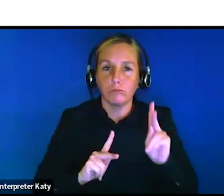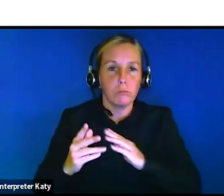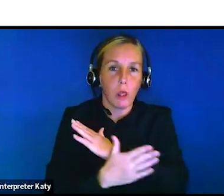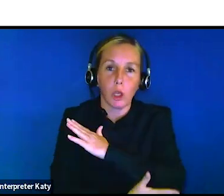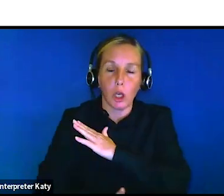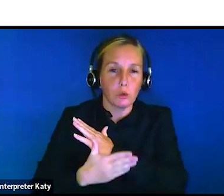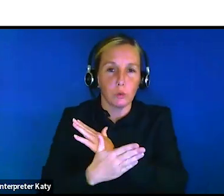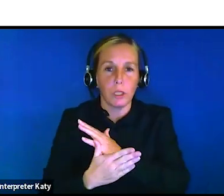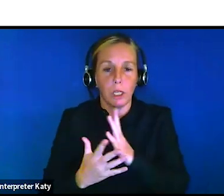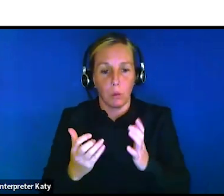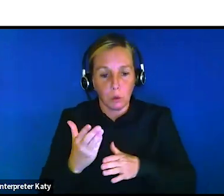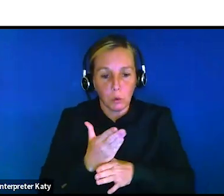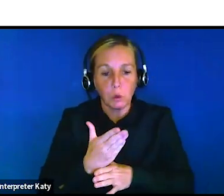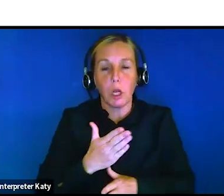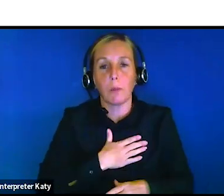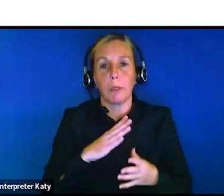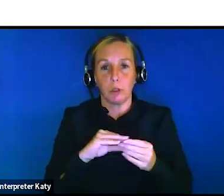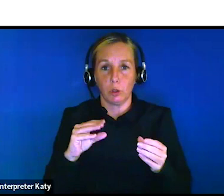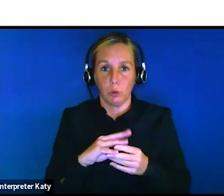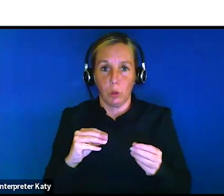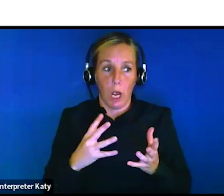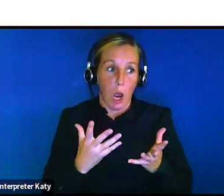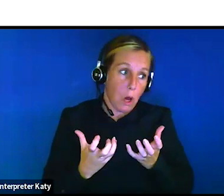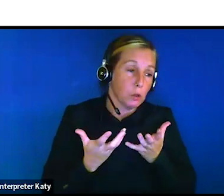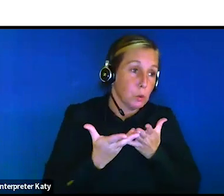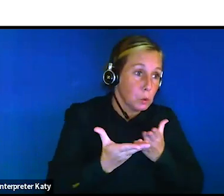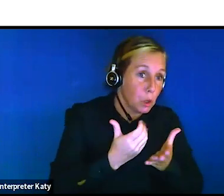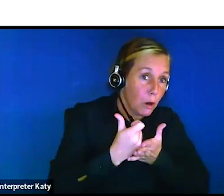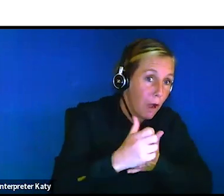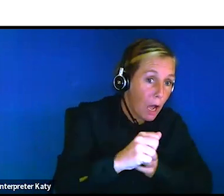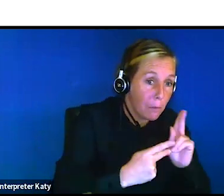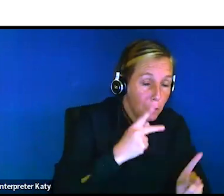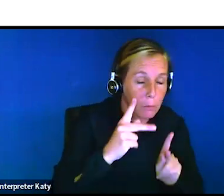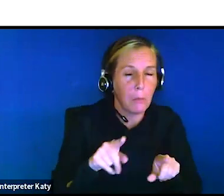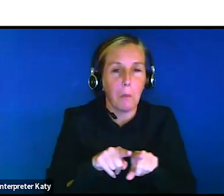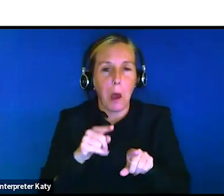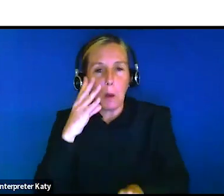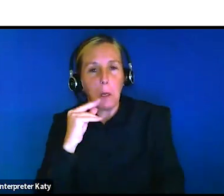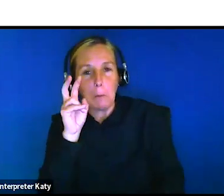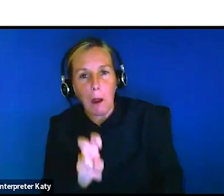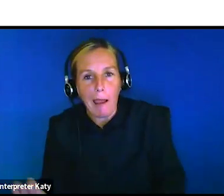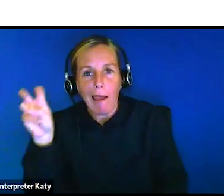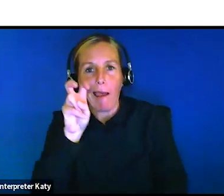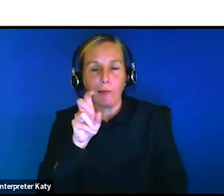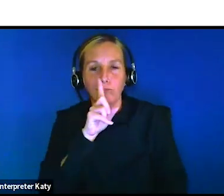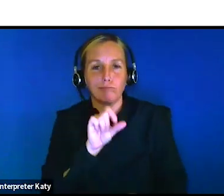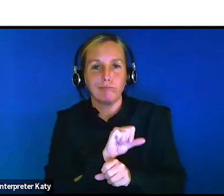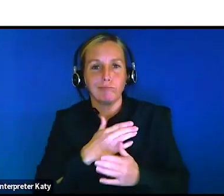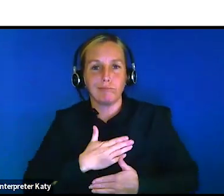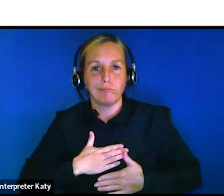I want to serve and do the adventurous things I really enjoy. Advice to my peers: